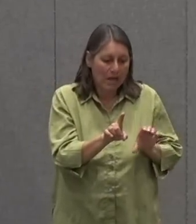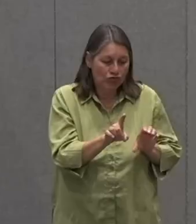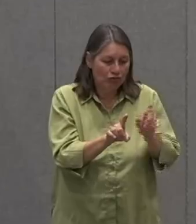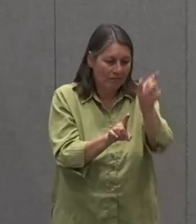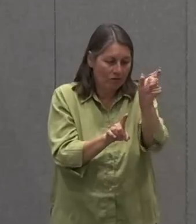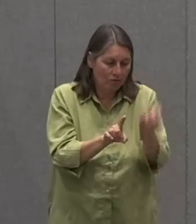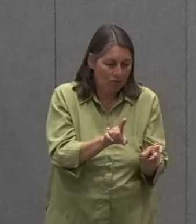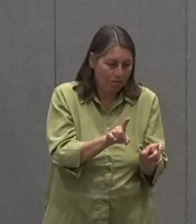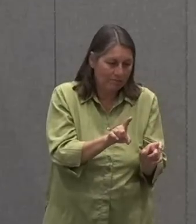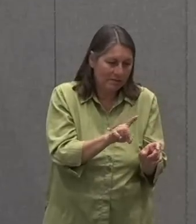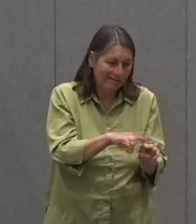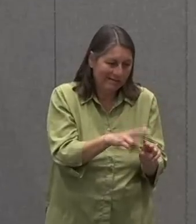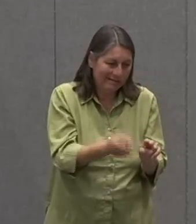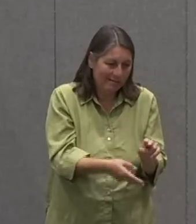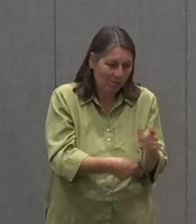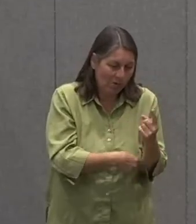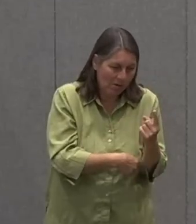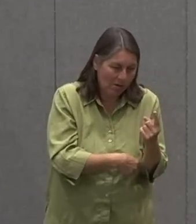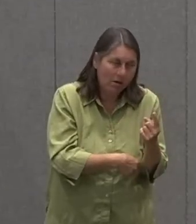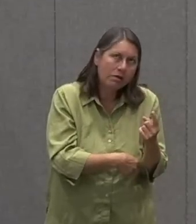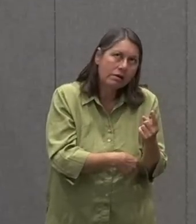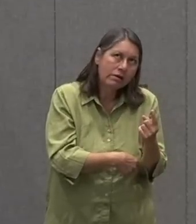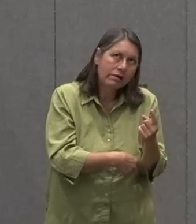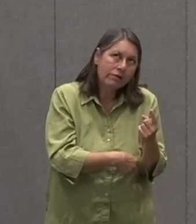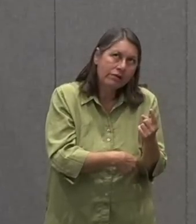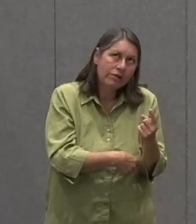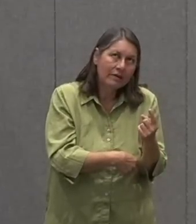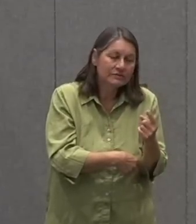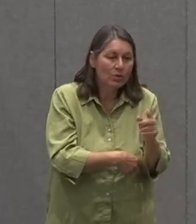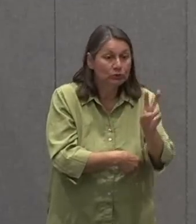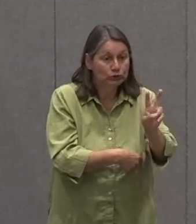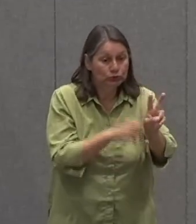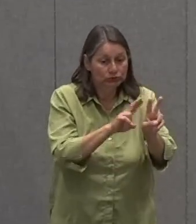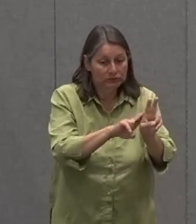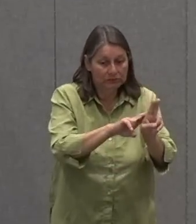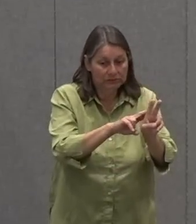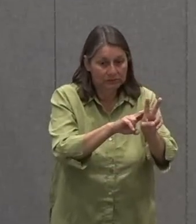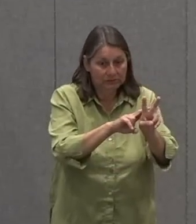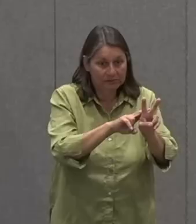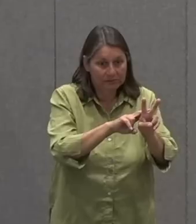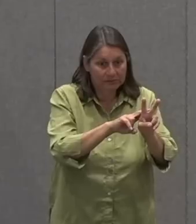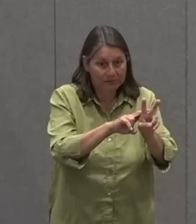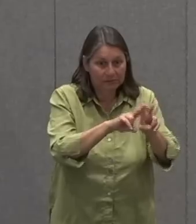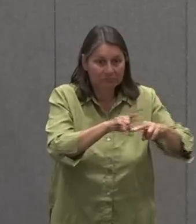That's gonna make it a one, and the five is gonna stay the same. Let's see.